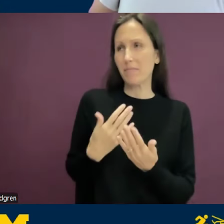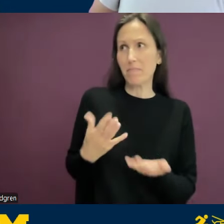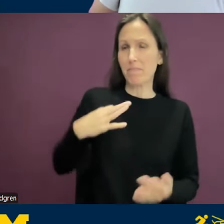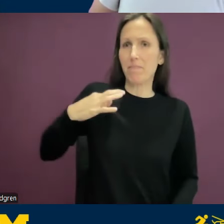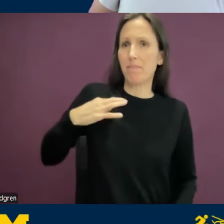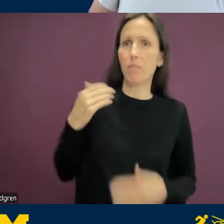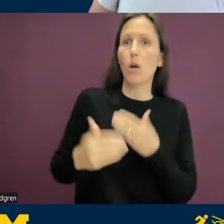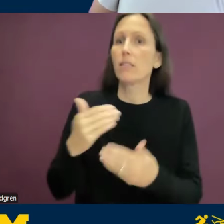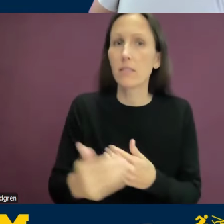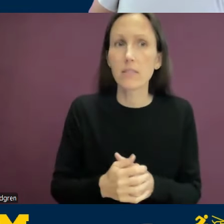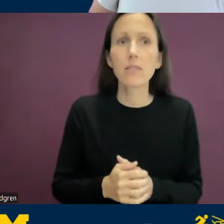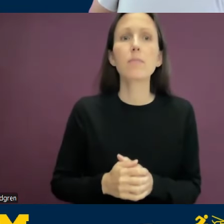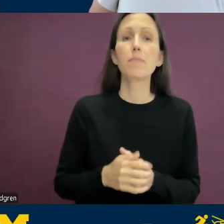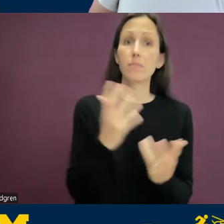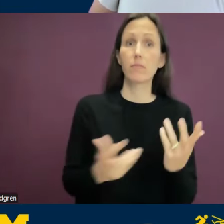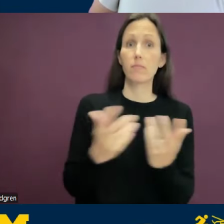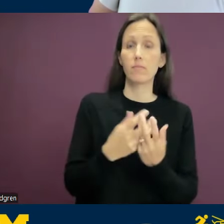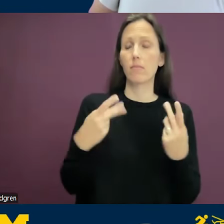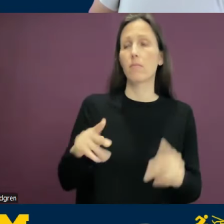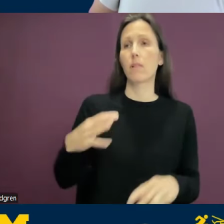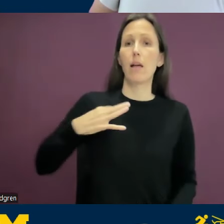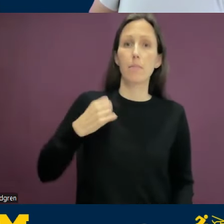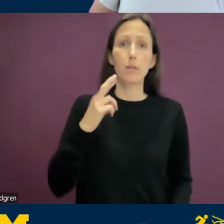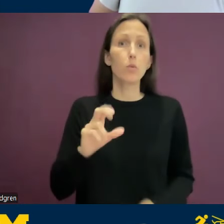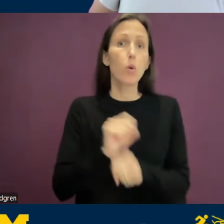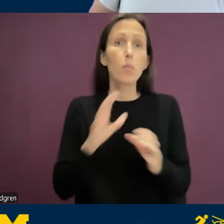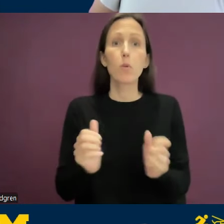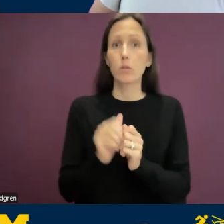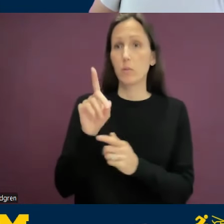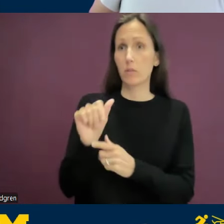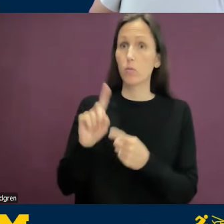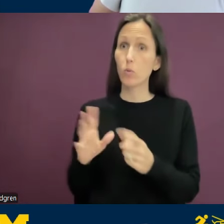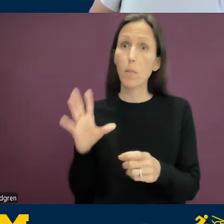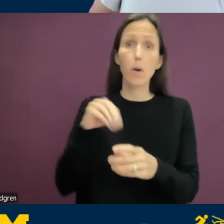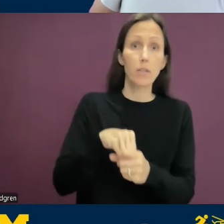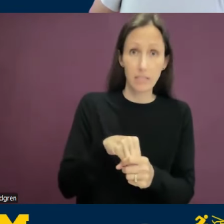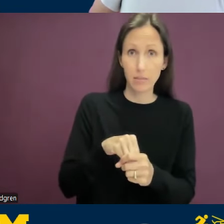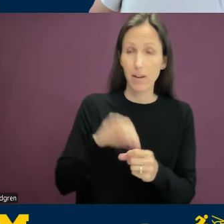Accommodations enable applicants or employees with disabilities to participate in the application process